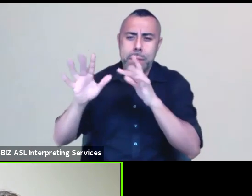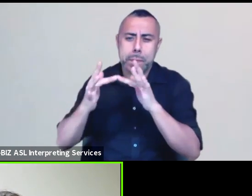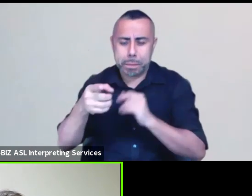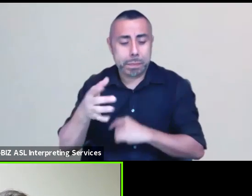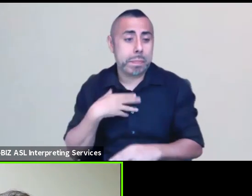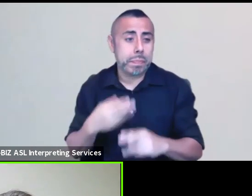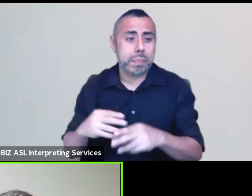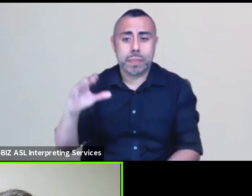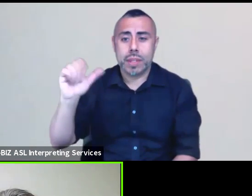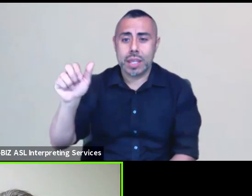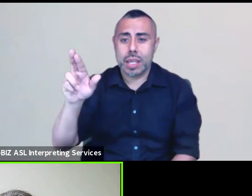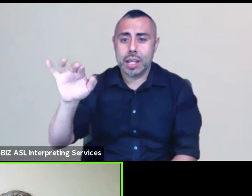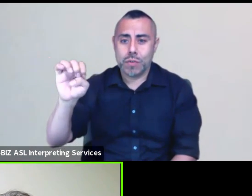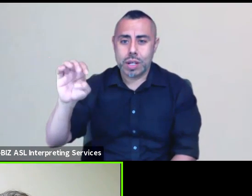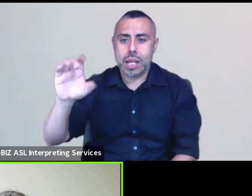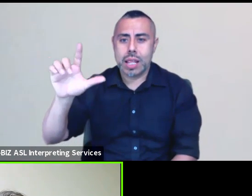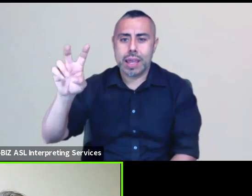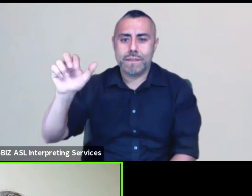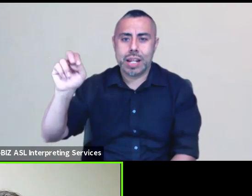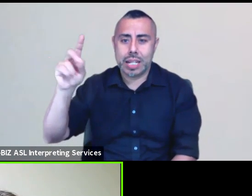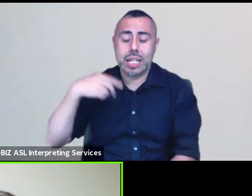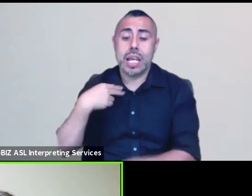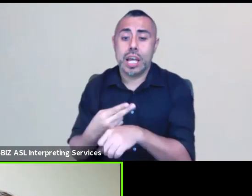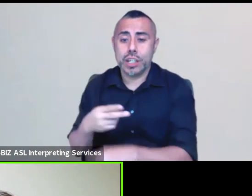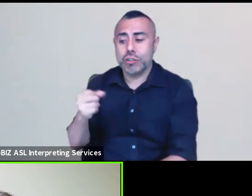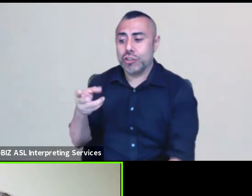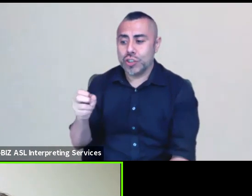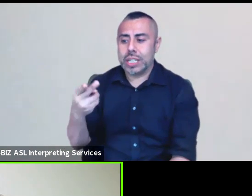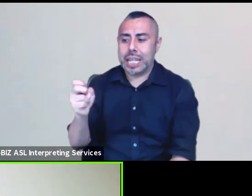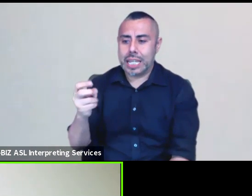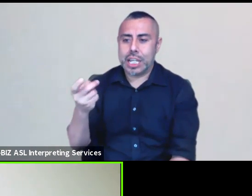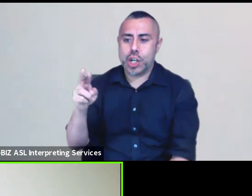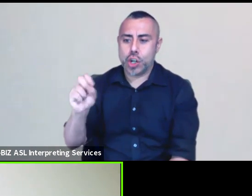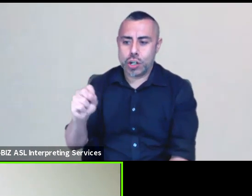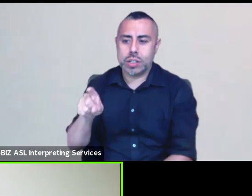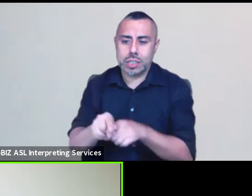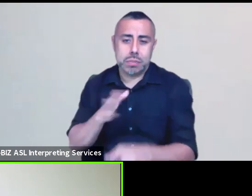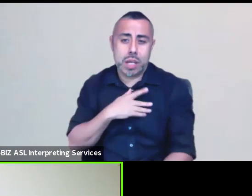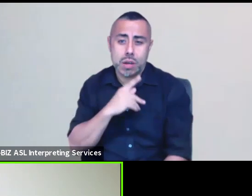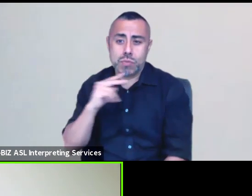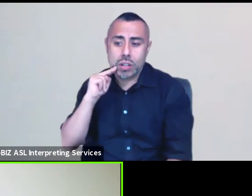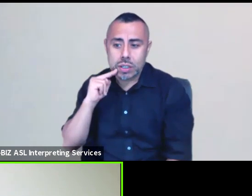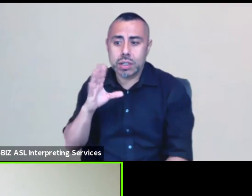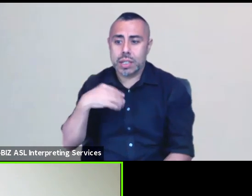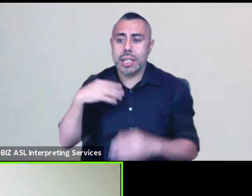I use she, her, hers pronouns and I am the education and outreach manager at CERF+.